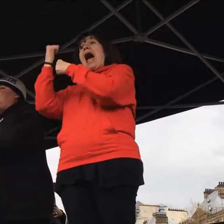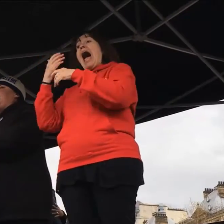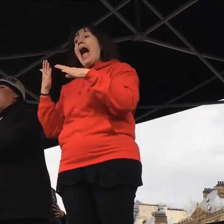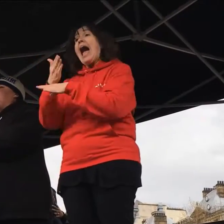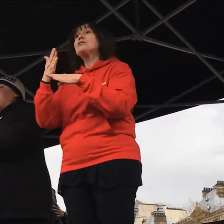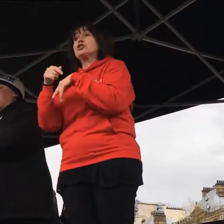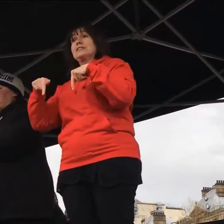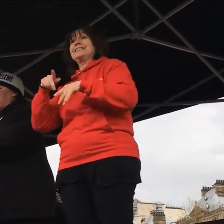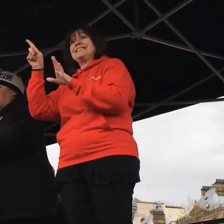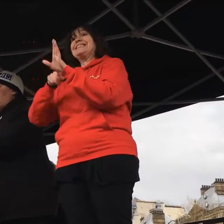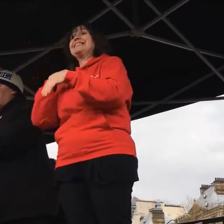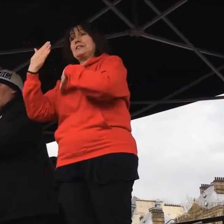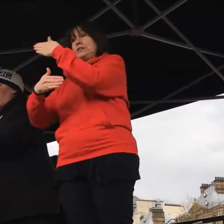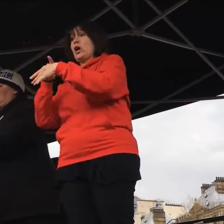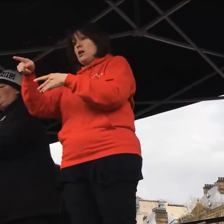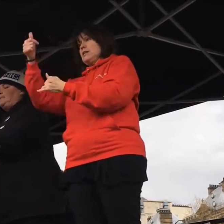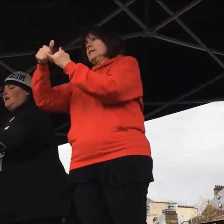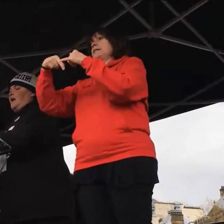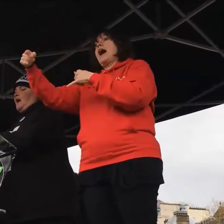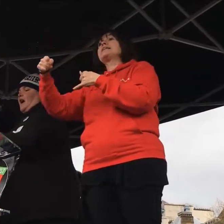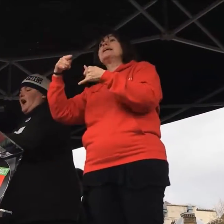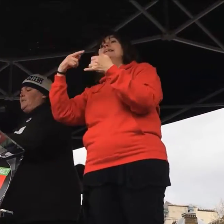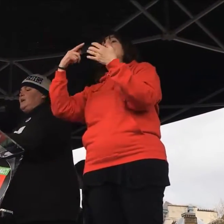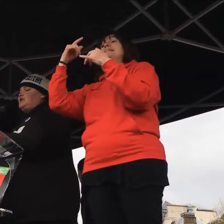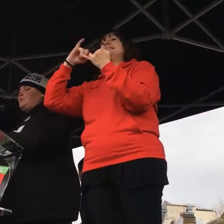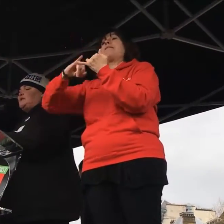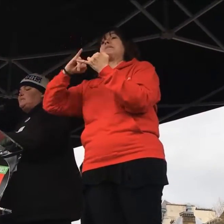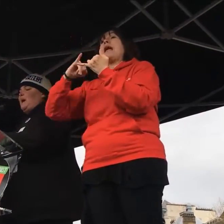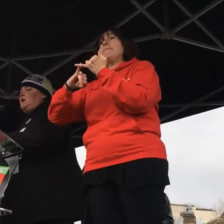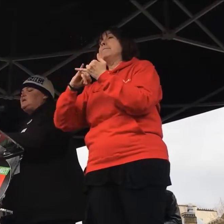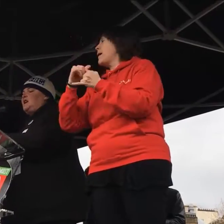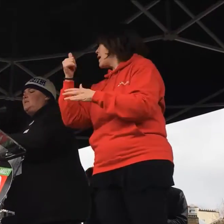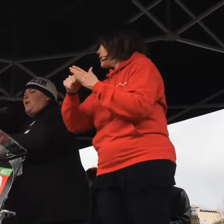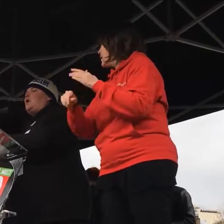will be at the beginning of September, aiming to expose the hypocrisy of the government,